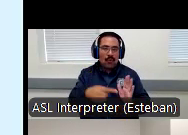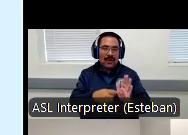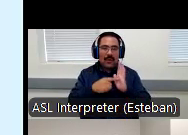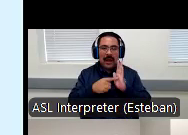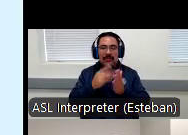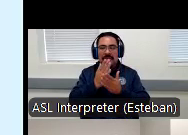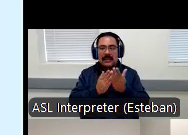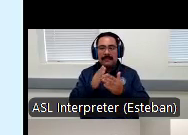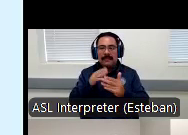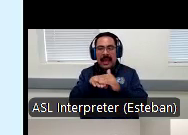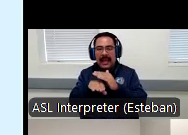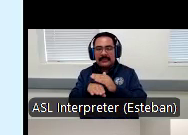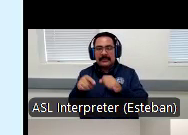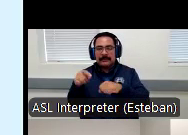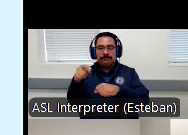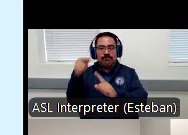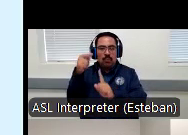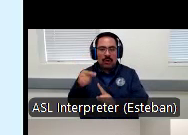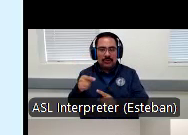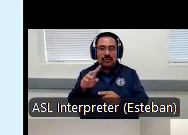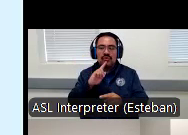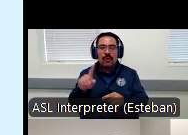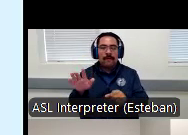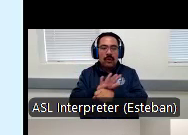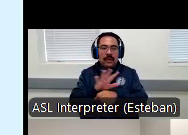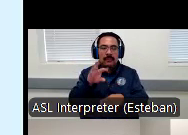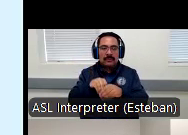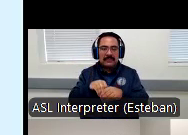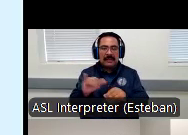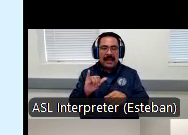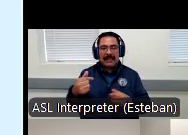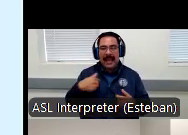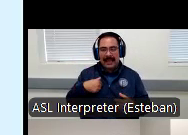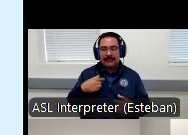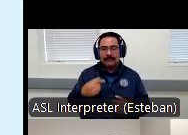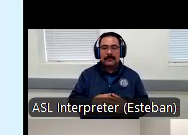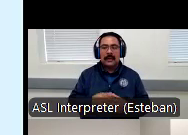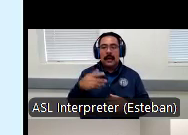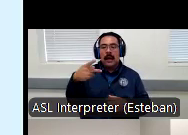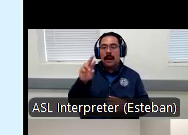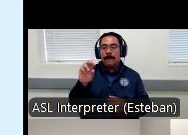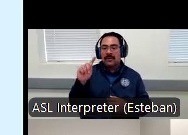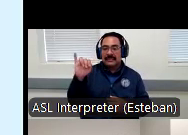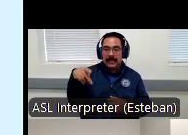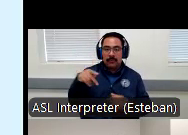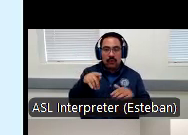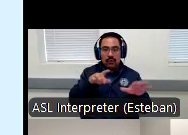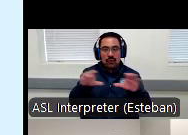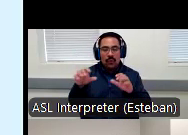access points to fully participate like I do. A pro tip is that when you're doing staff training,